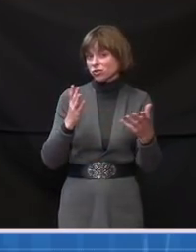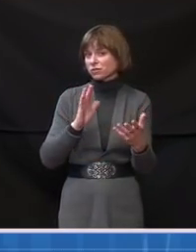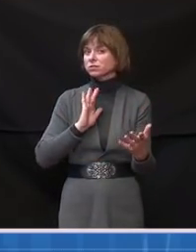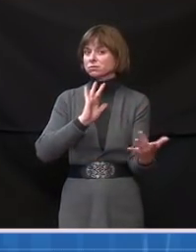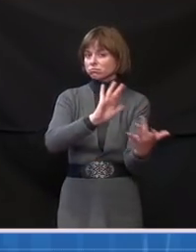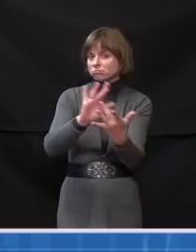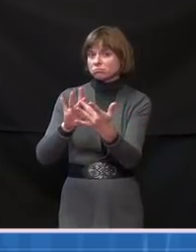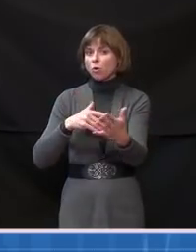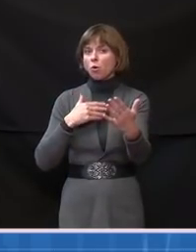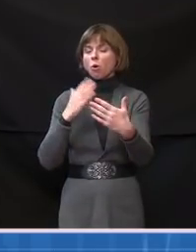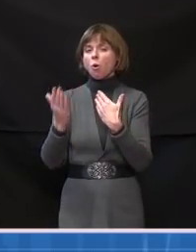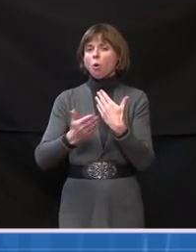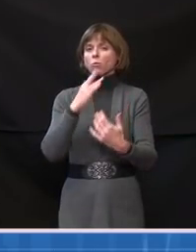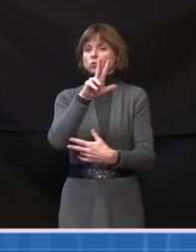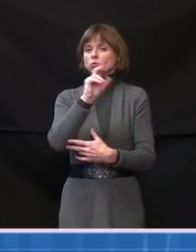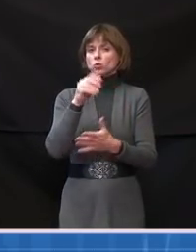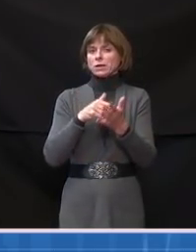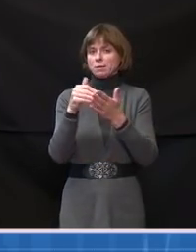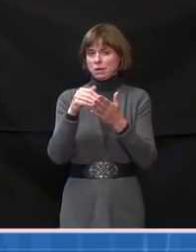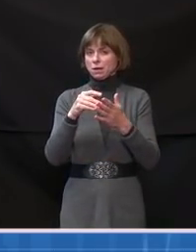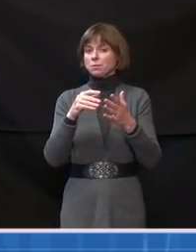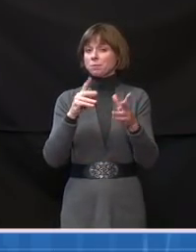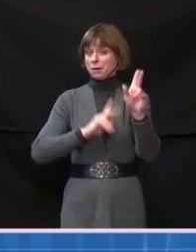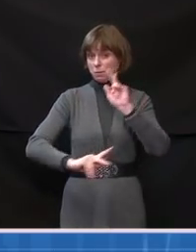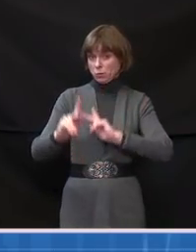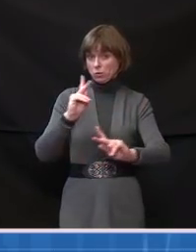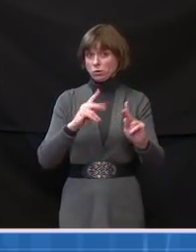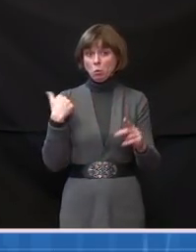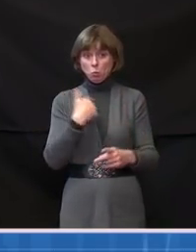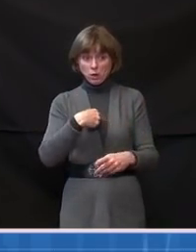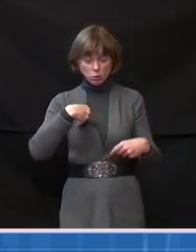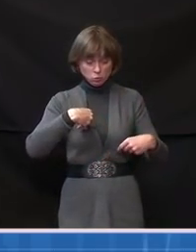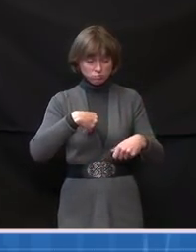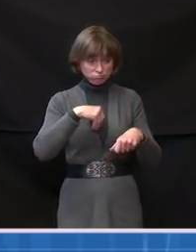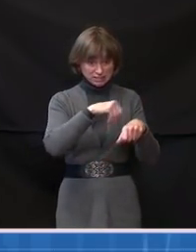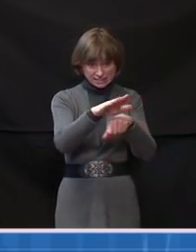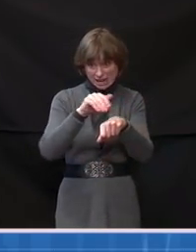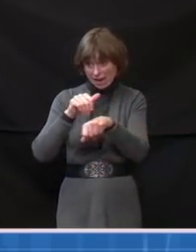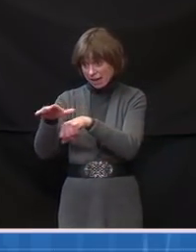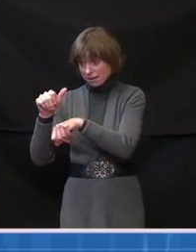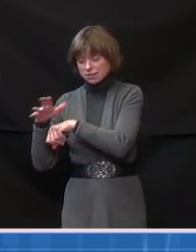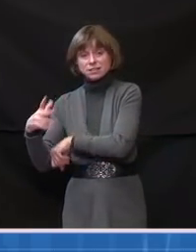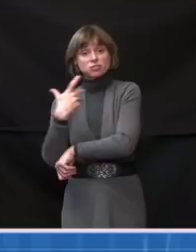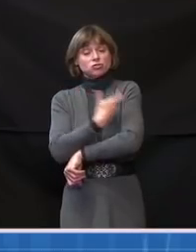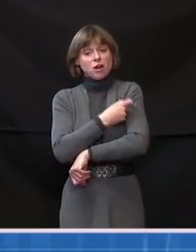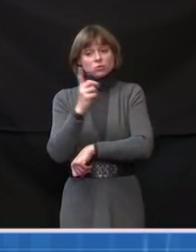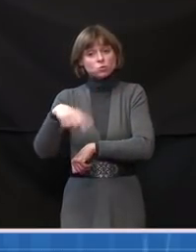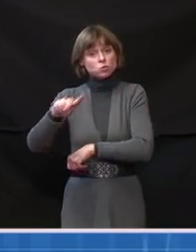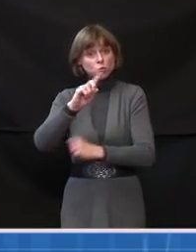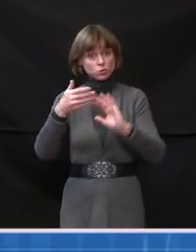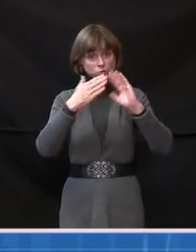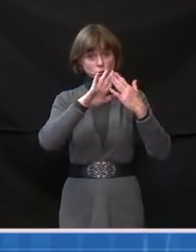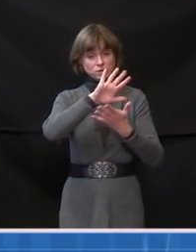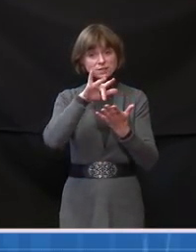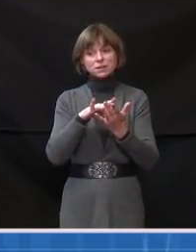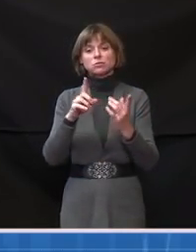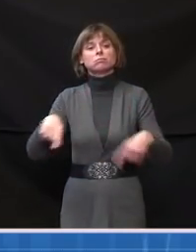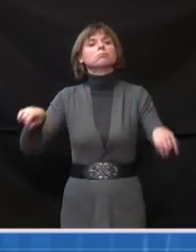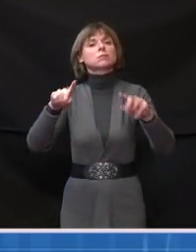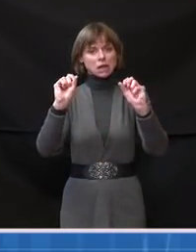sending vaccine supply to community health centers, enabling them to vaccinate the people they serve. Community health centers